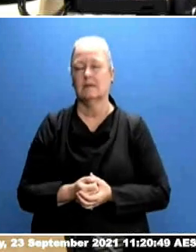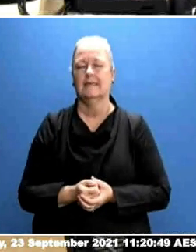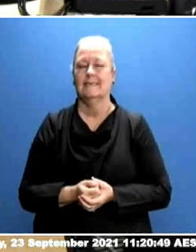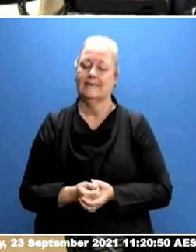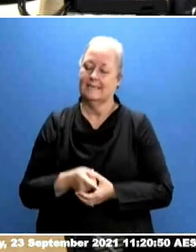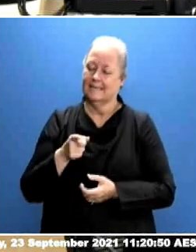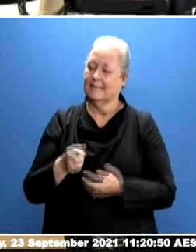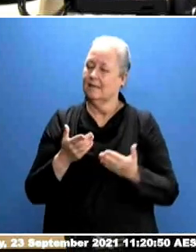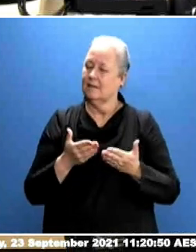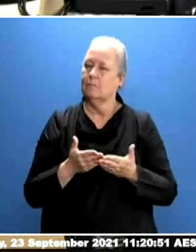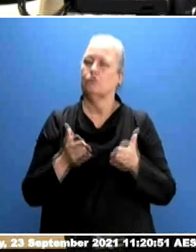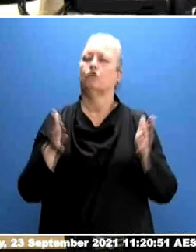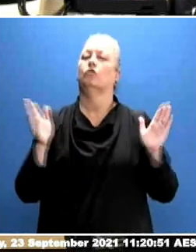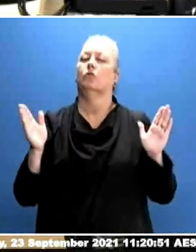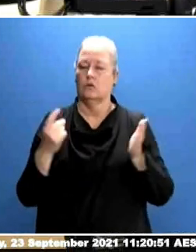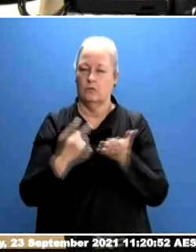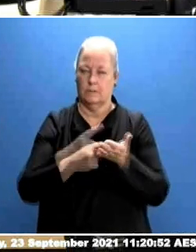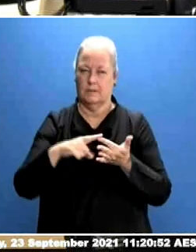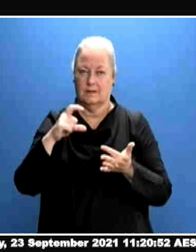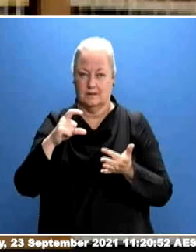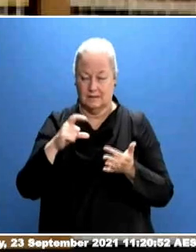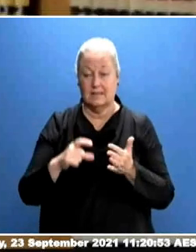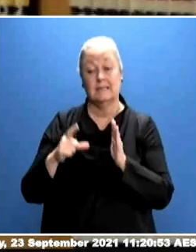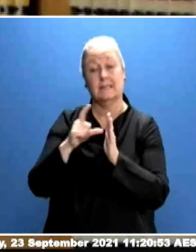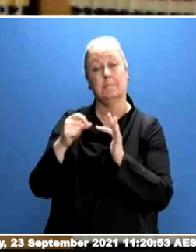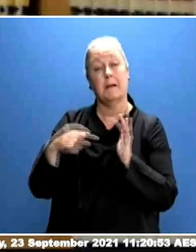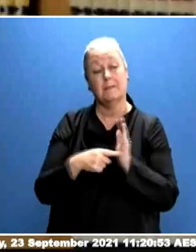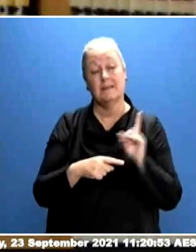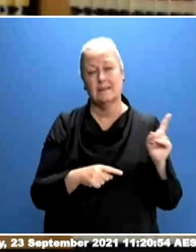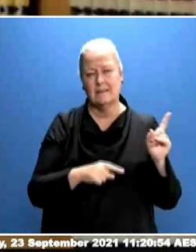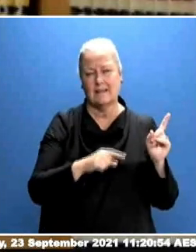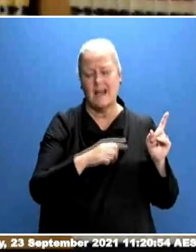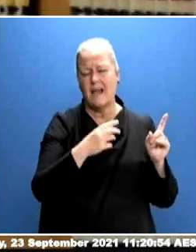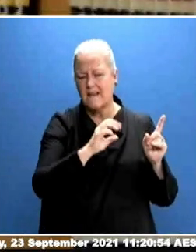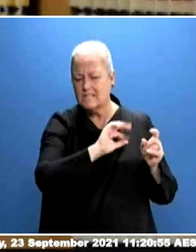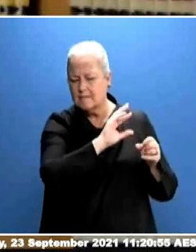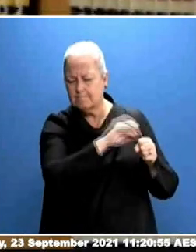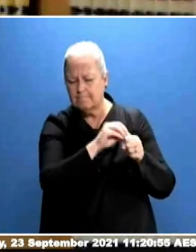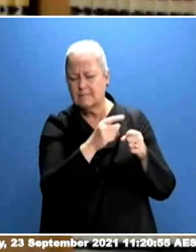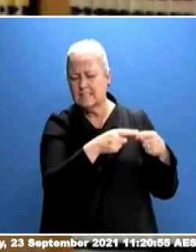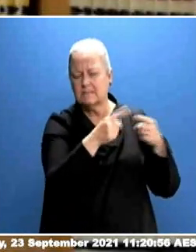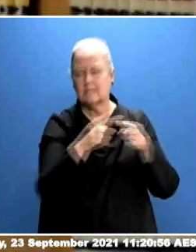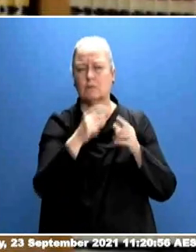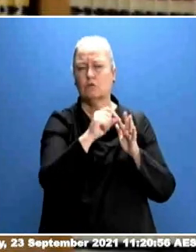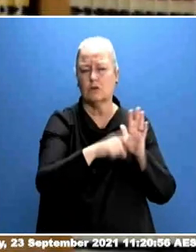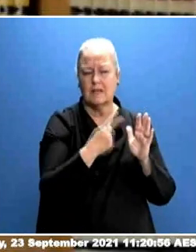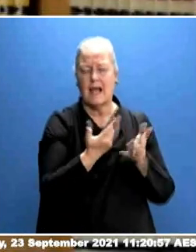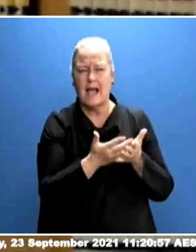and that the Department is engaged in a number of projects in relation to how we best support Aboriginal children and families,